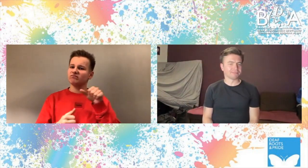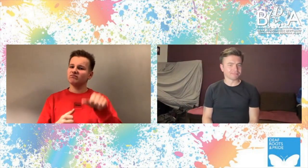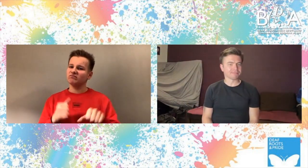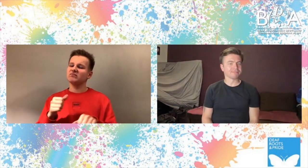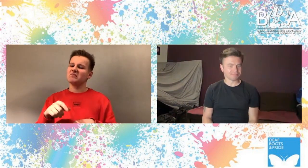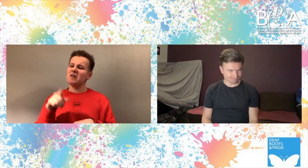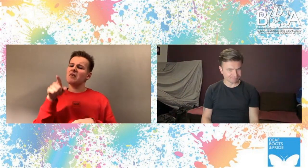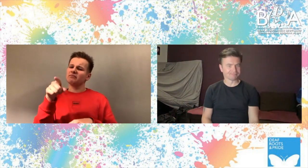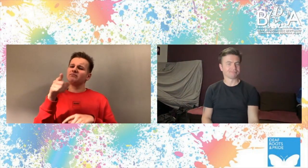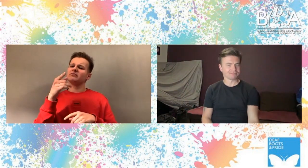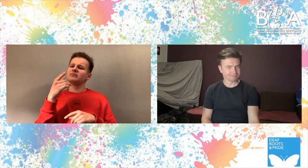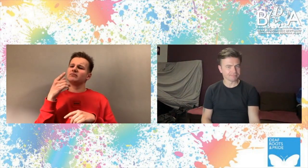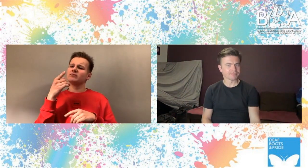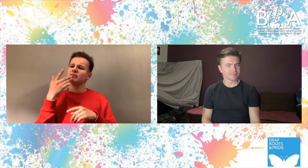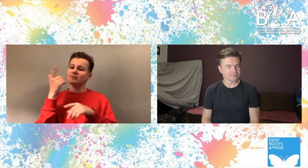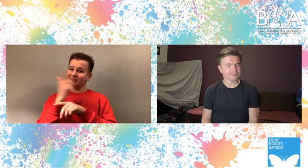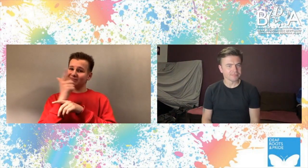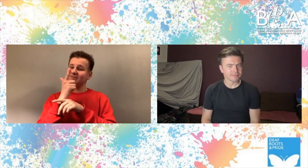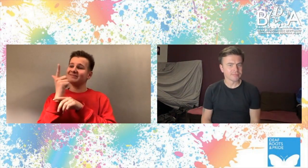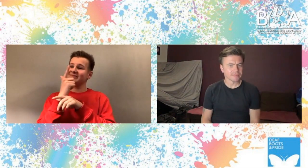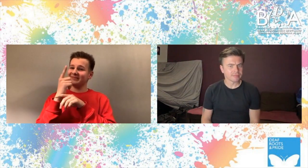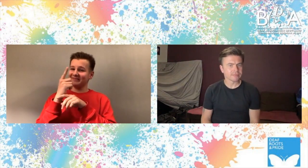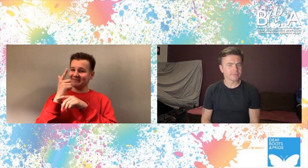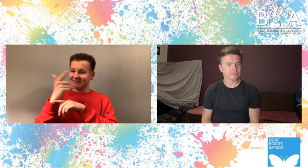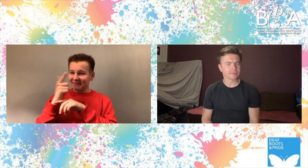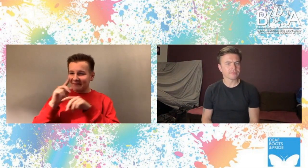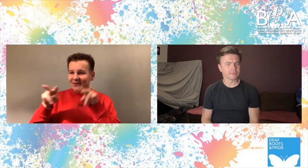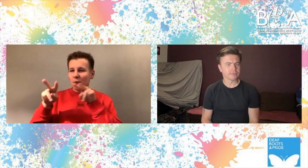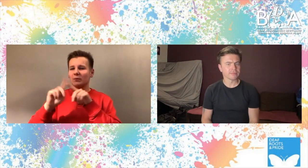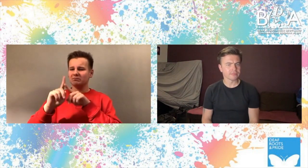That makes sense to me. So, when you are out there filming, do you have